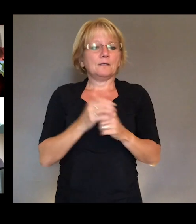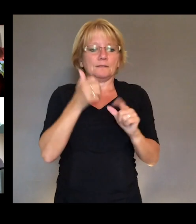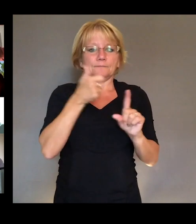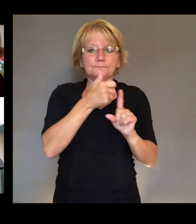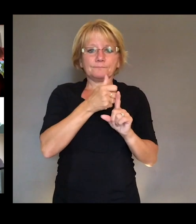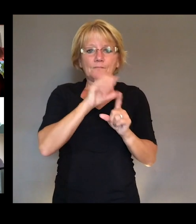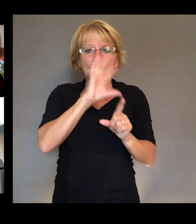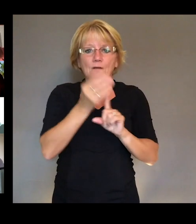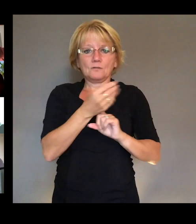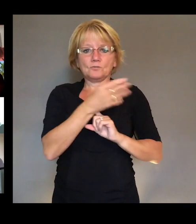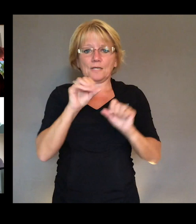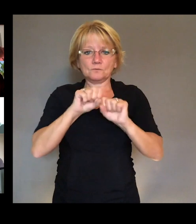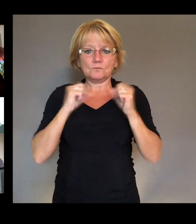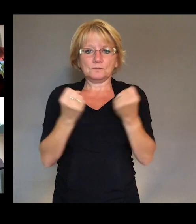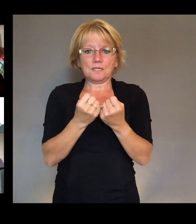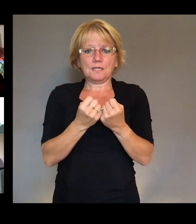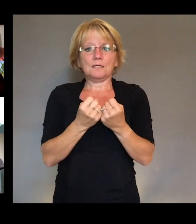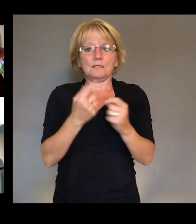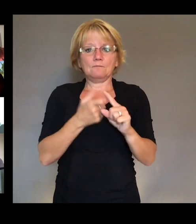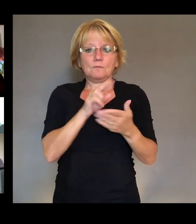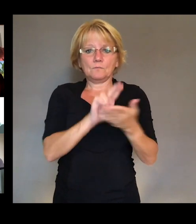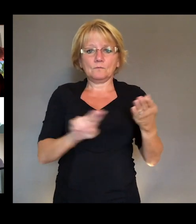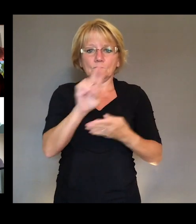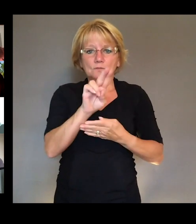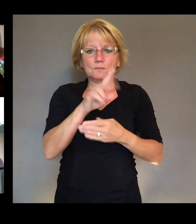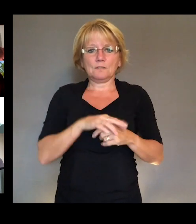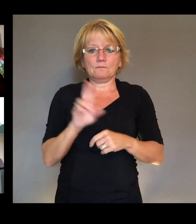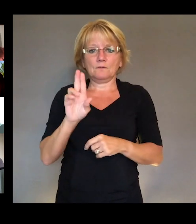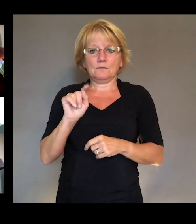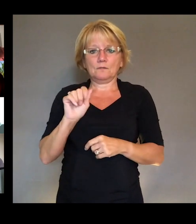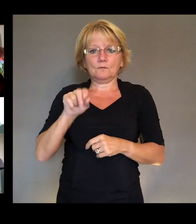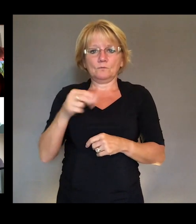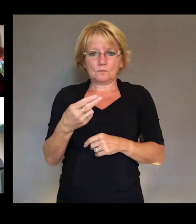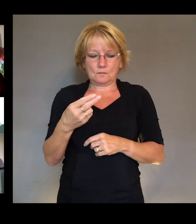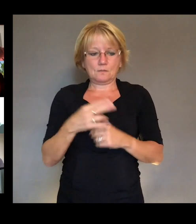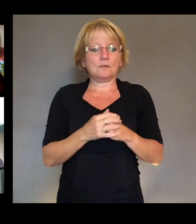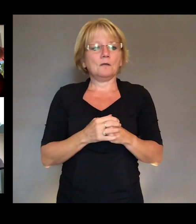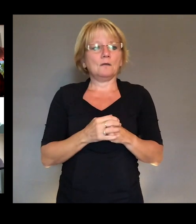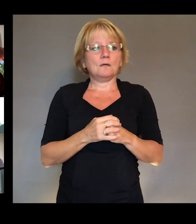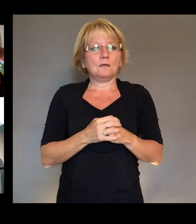He's a culture and a culture and society from the university of Utah, I apologize there.